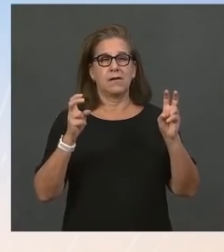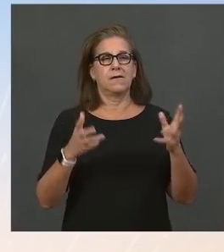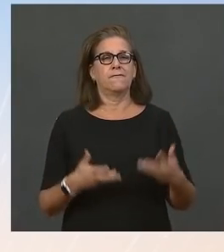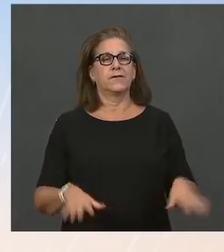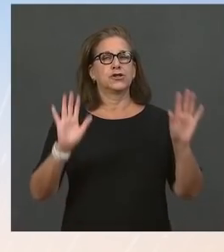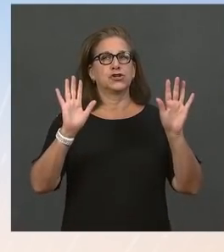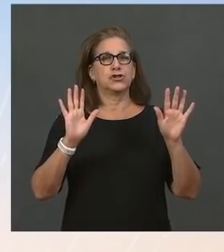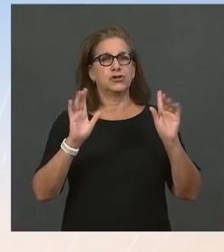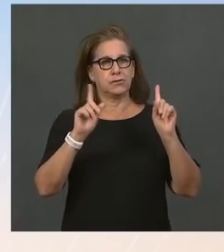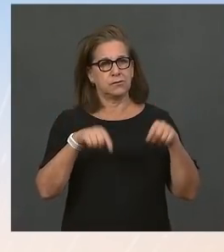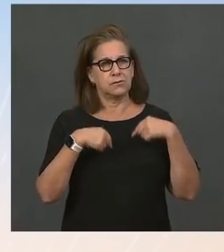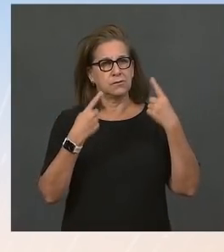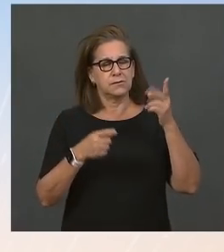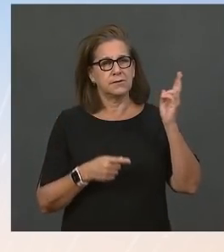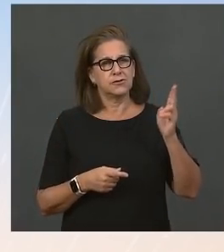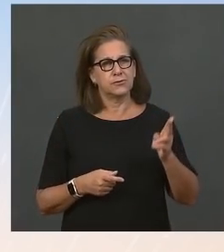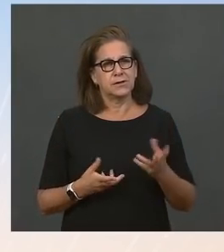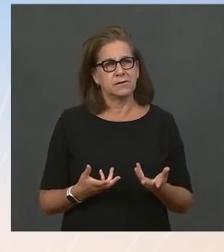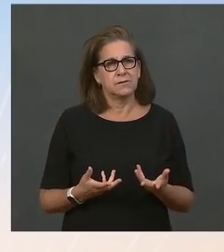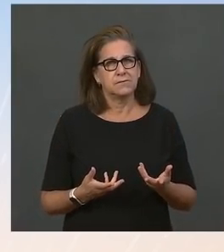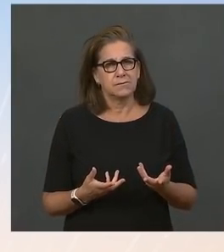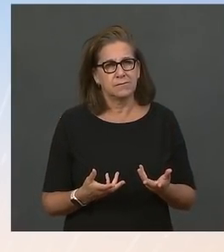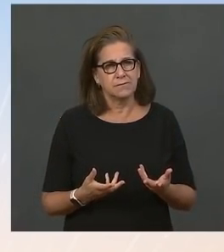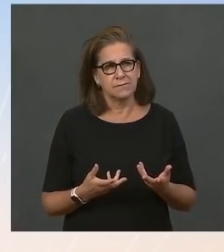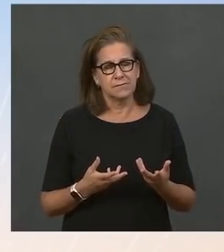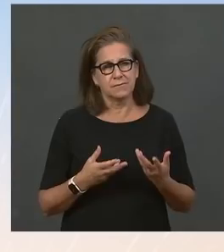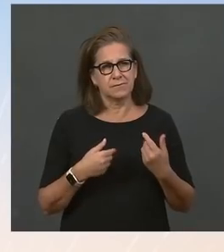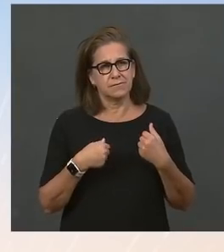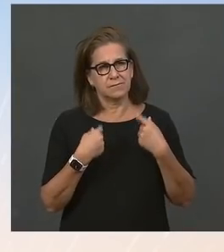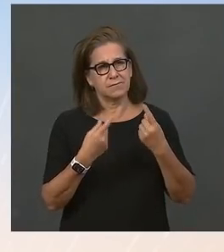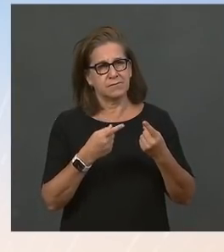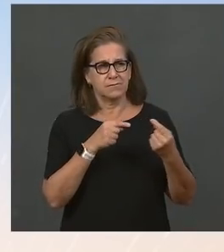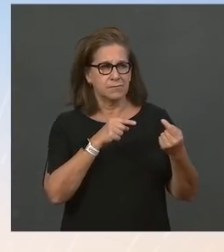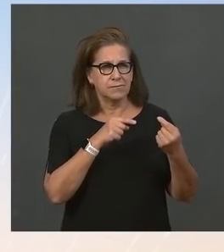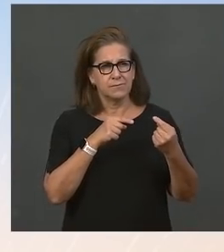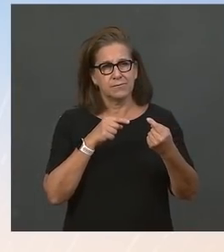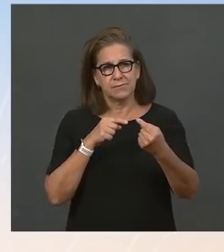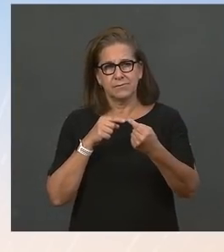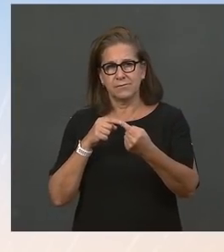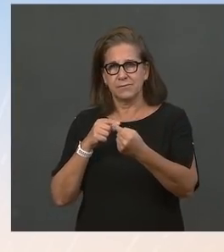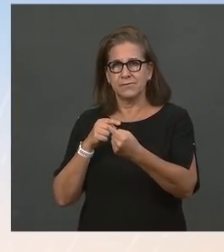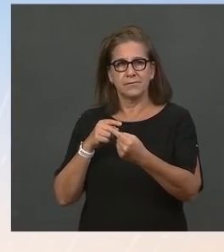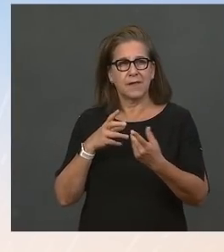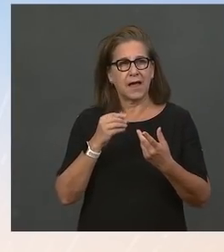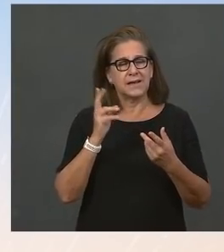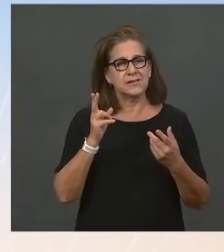but there's history in setting -- putting in place a framework that puts in place positive, fundamental change.